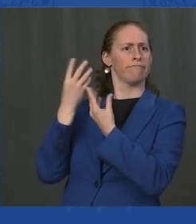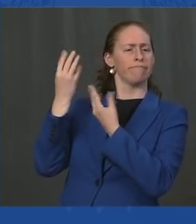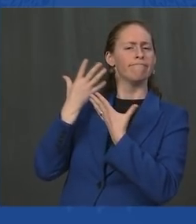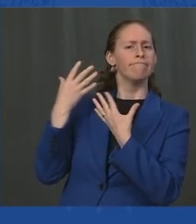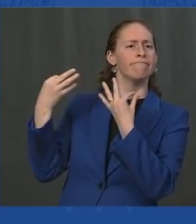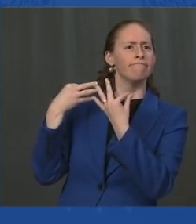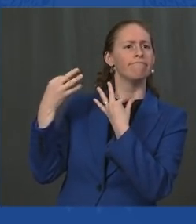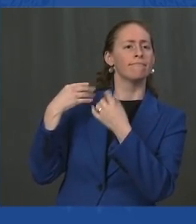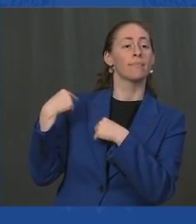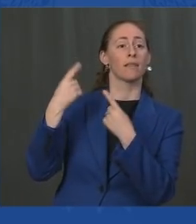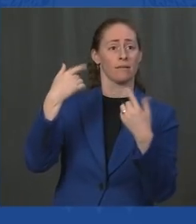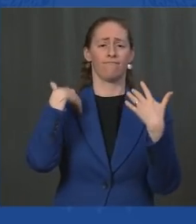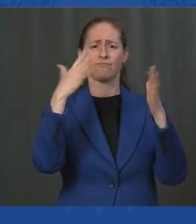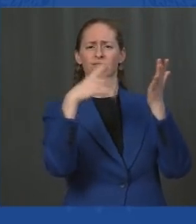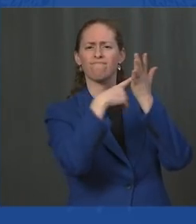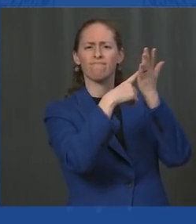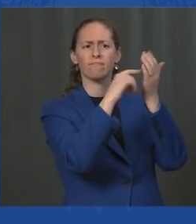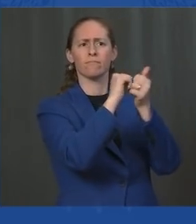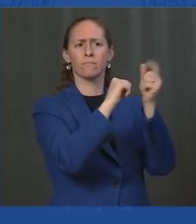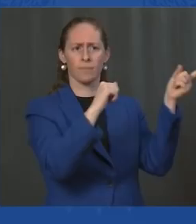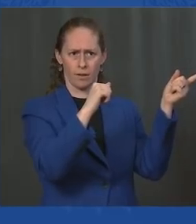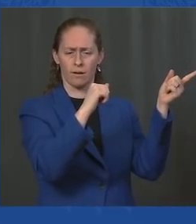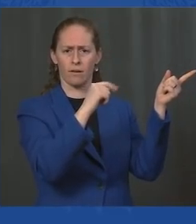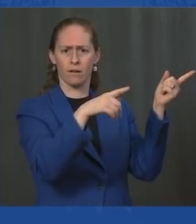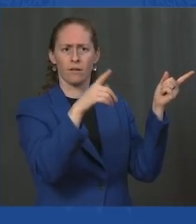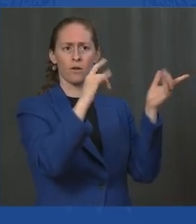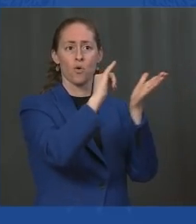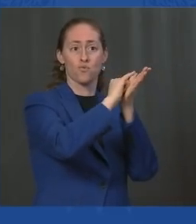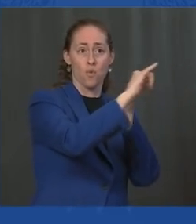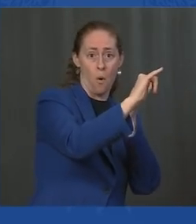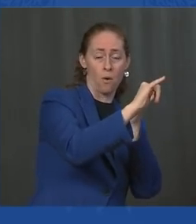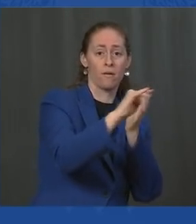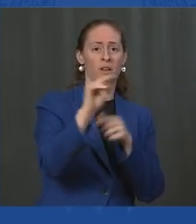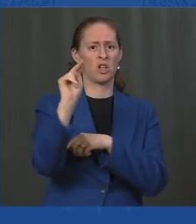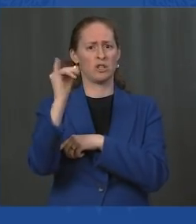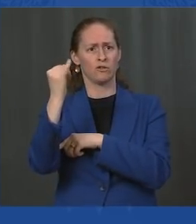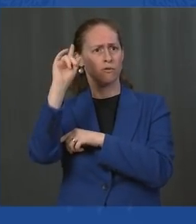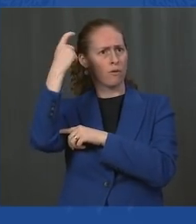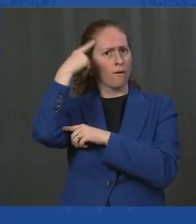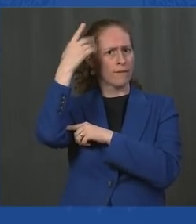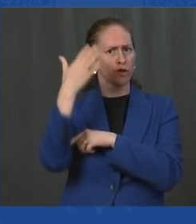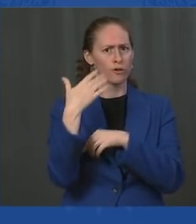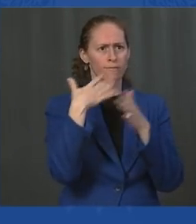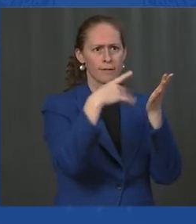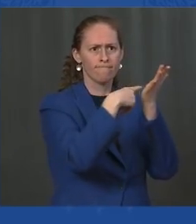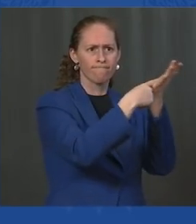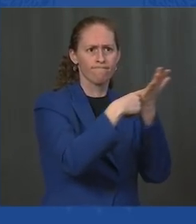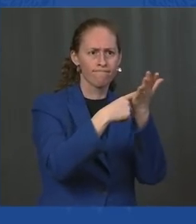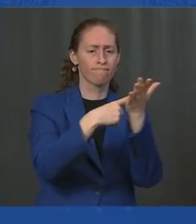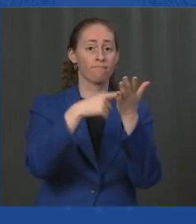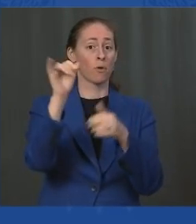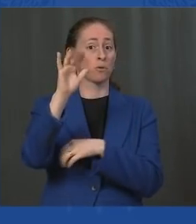and Governor Murphy of New Jersey, and I plan to speak with Governor Wolf of Pennsylvania after last night's devastating storm